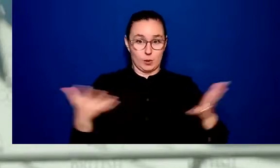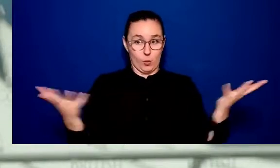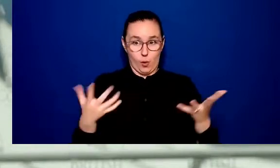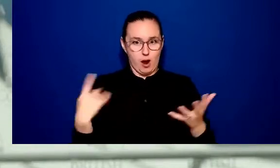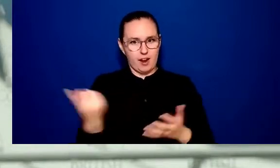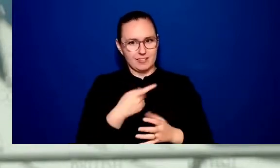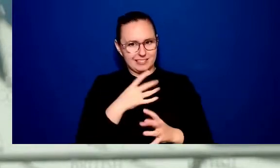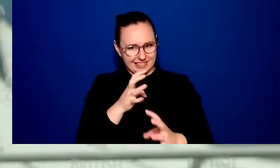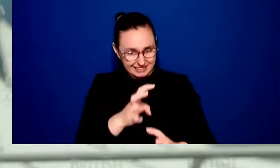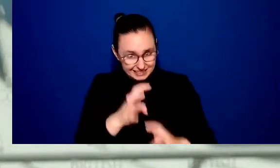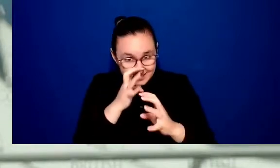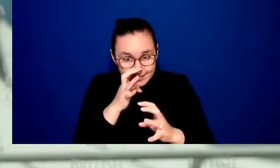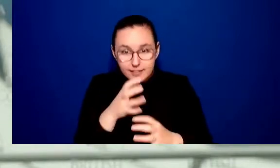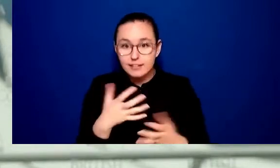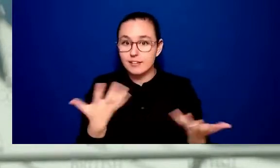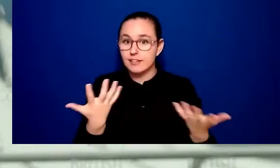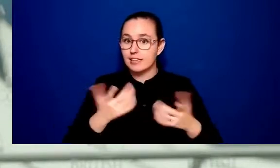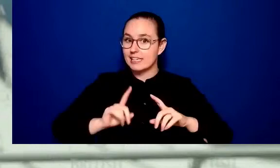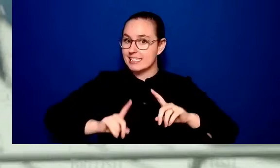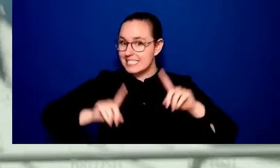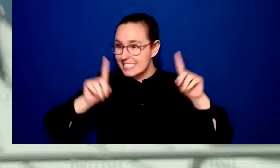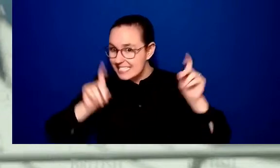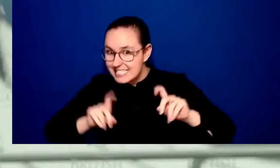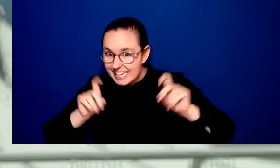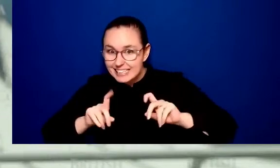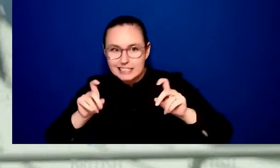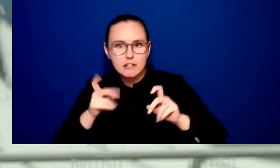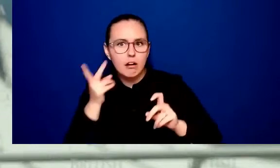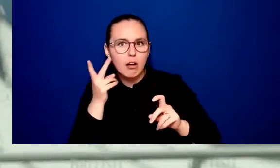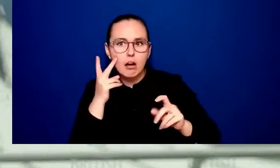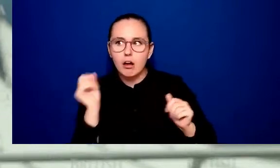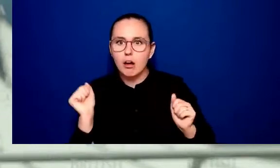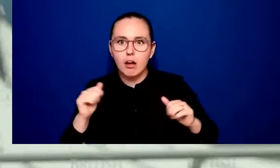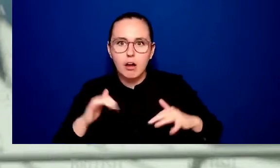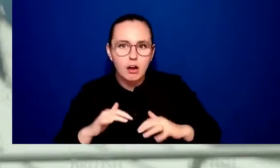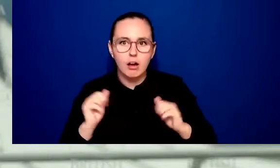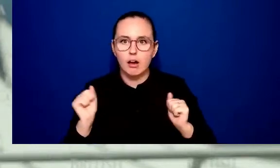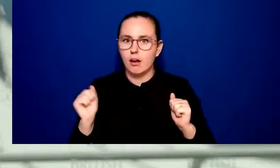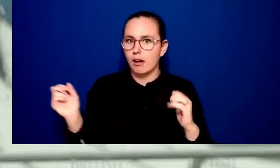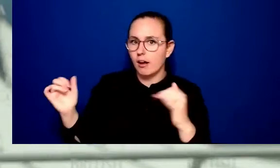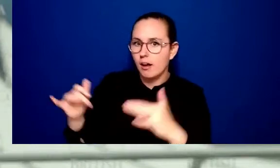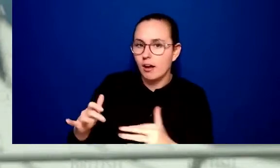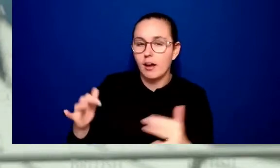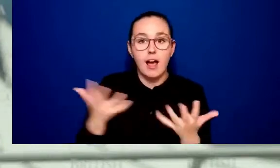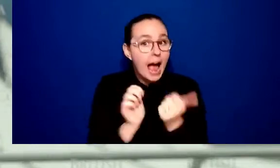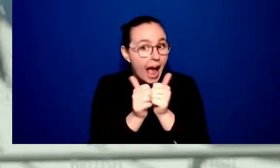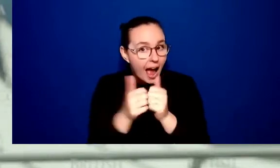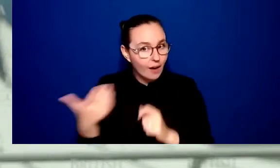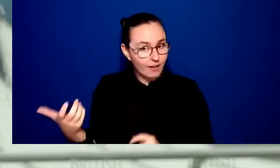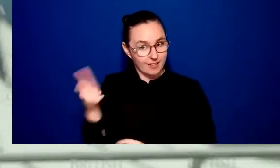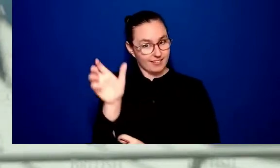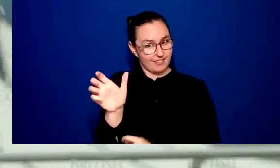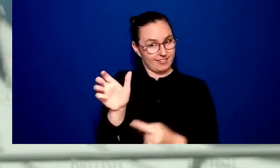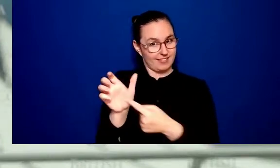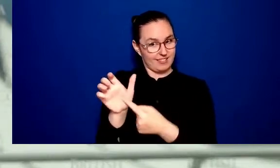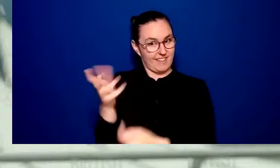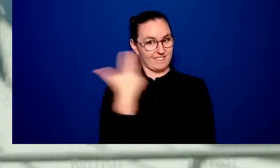normalcy, and that's where things like. The vaccine card come into effect because we